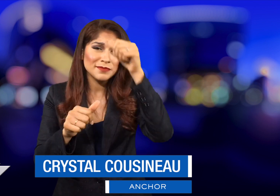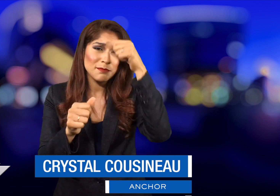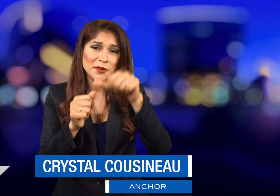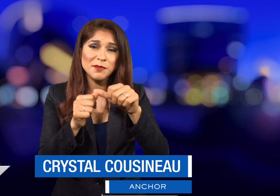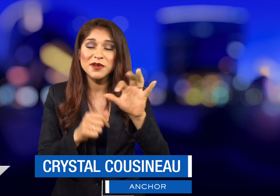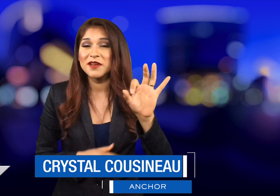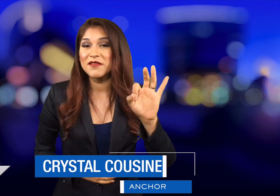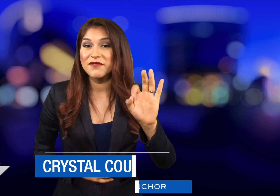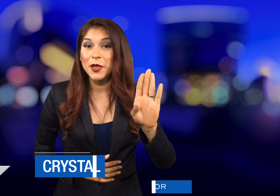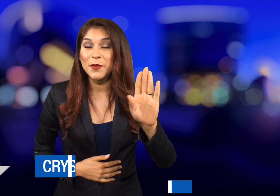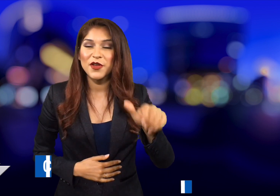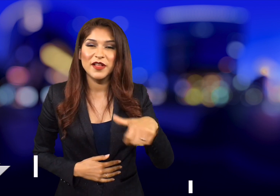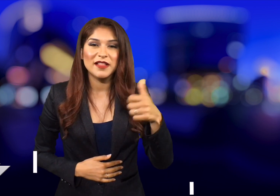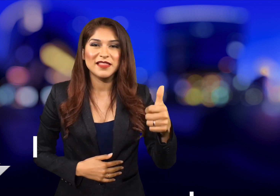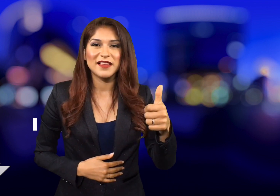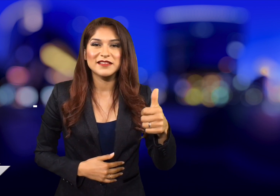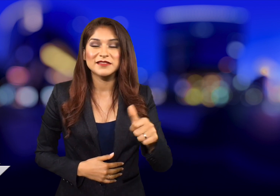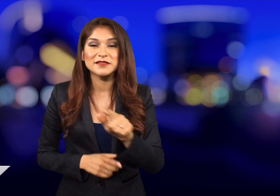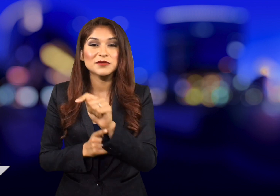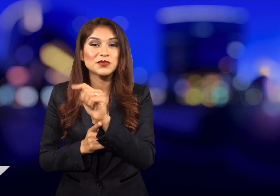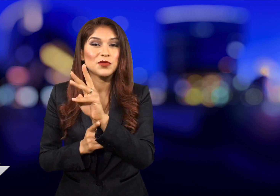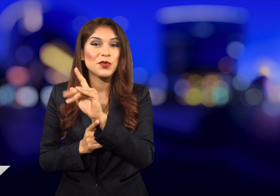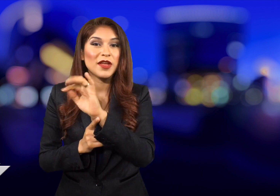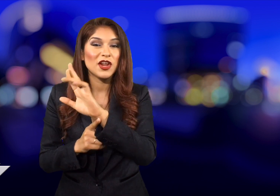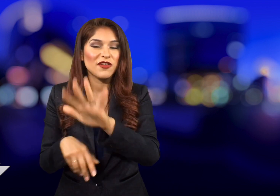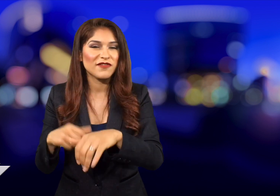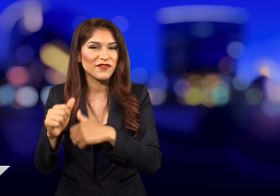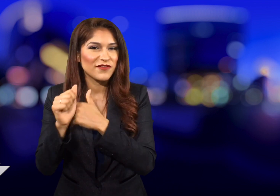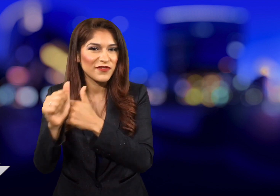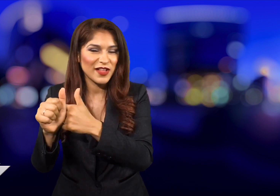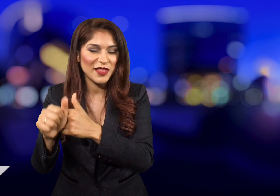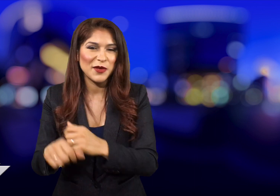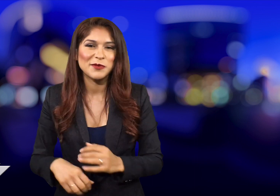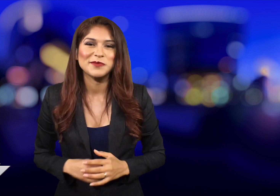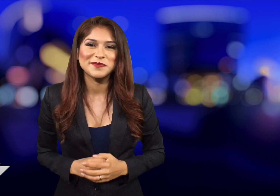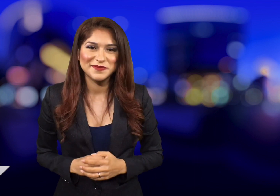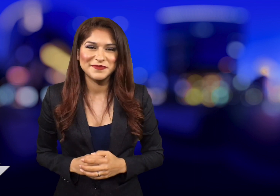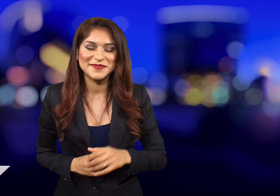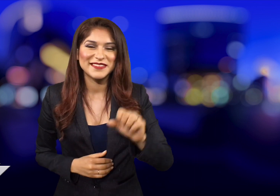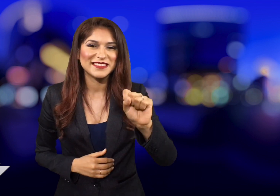Remember to like us on Facebook and follow us on Twitter.